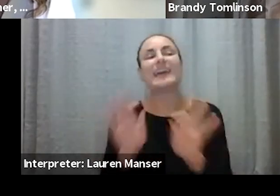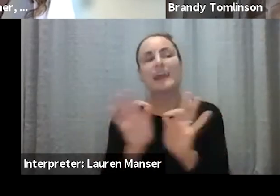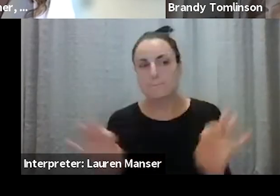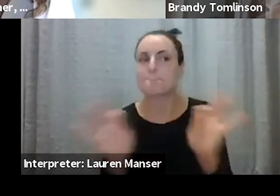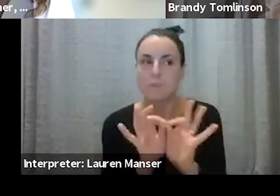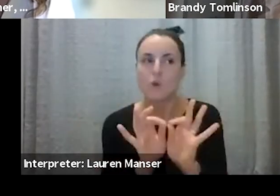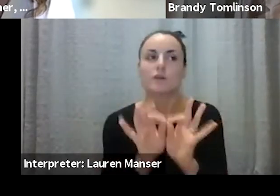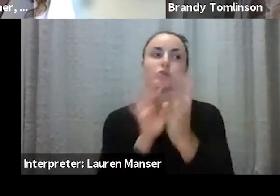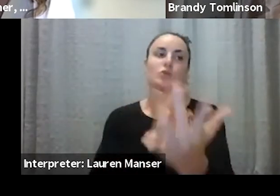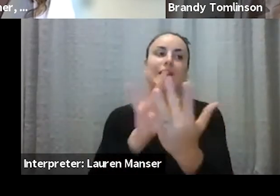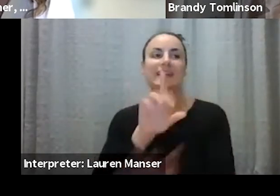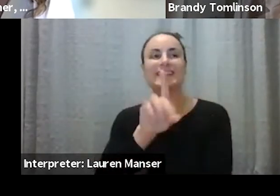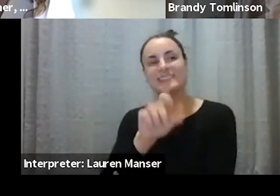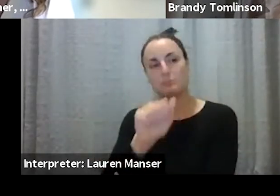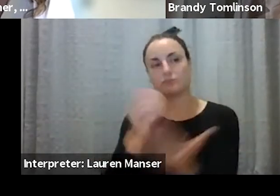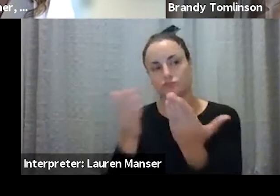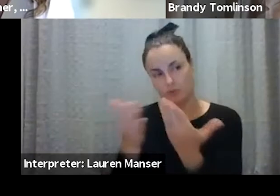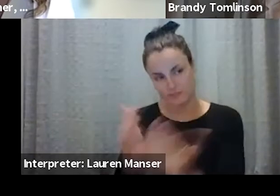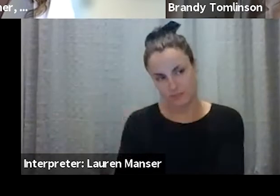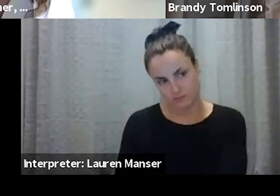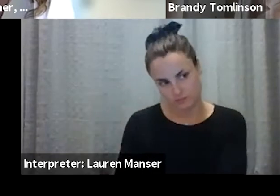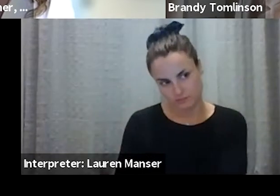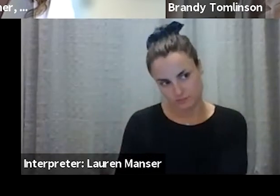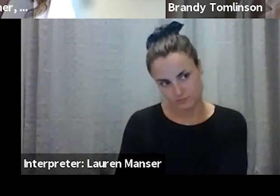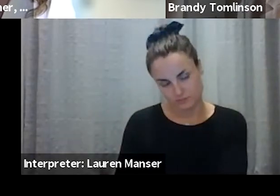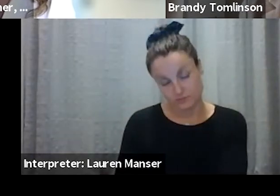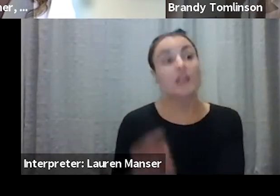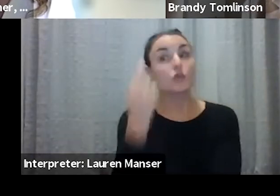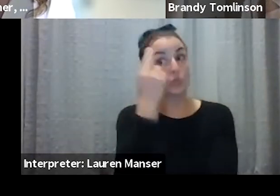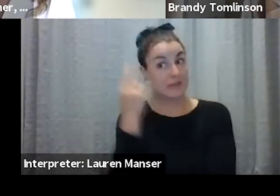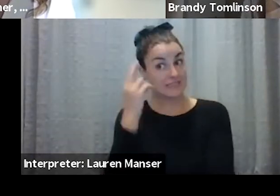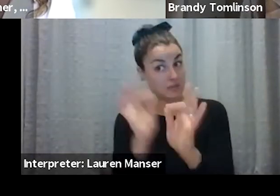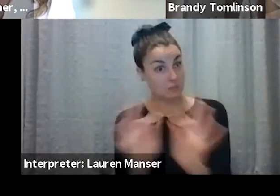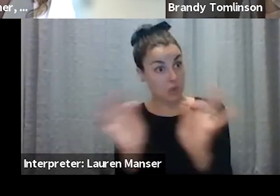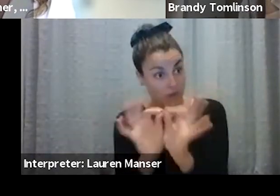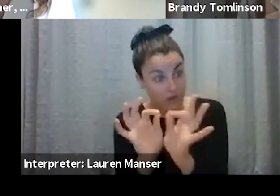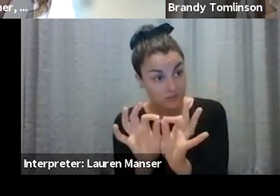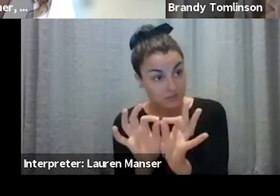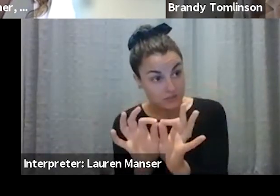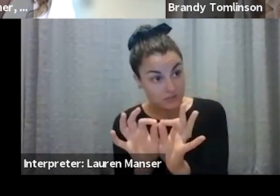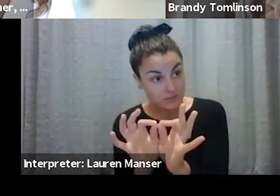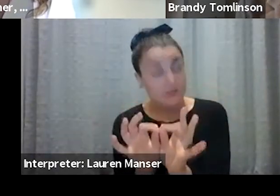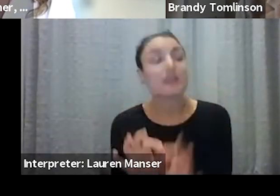and if the reason why you wanna do that is because you don't wanna risk being dismissed from the school, but also because colleges are required to accommodate you.